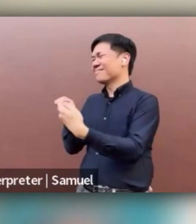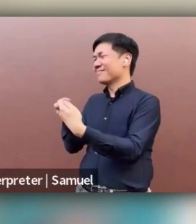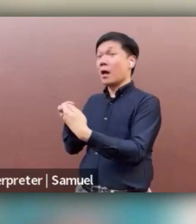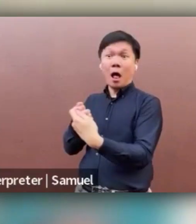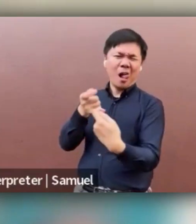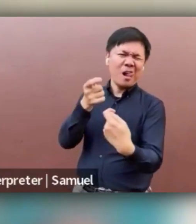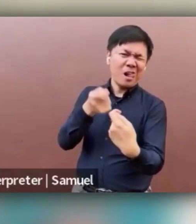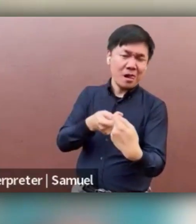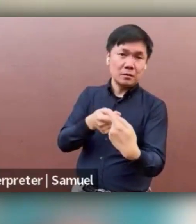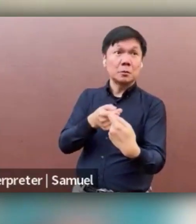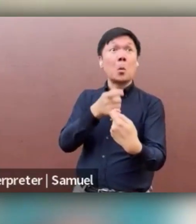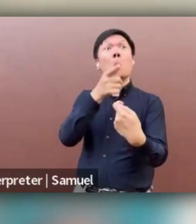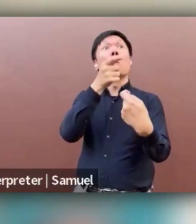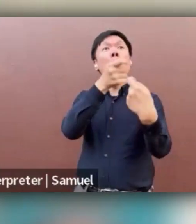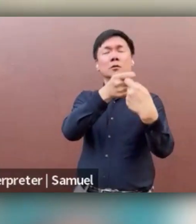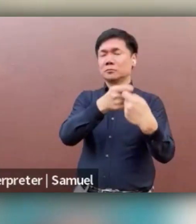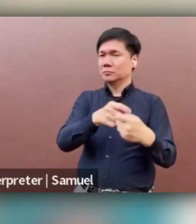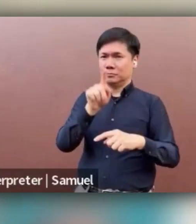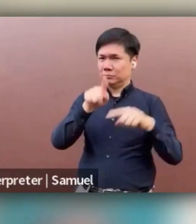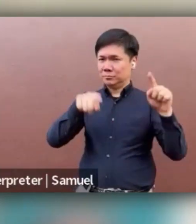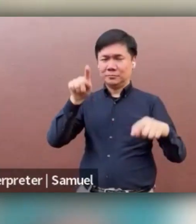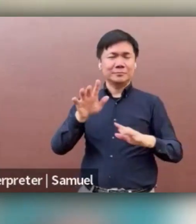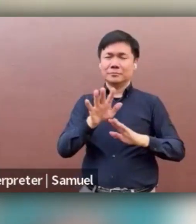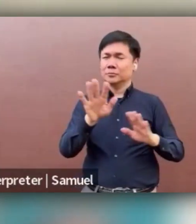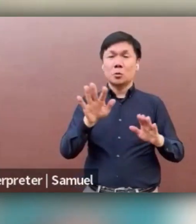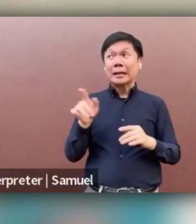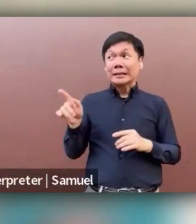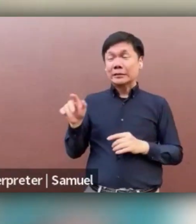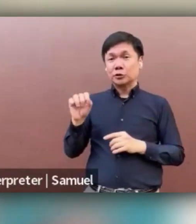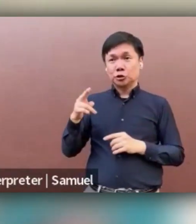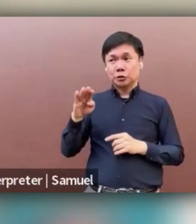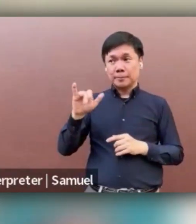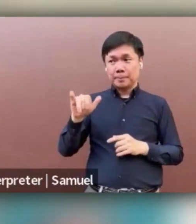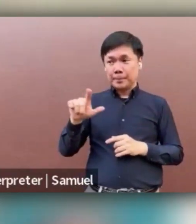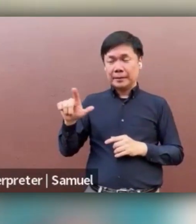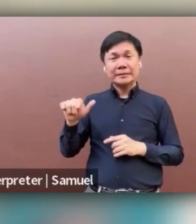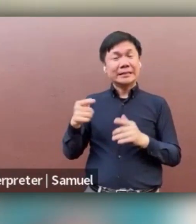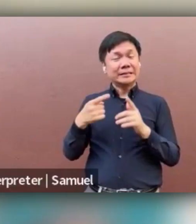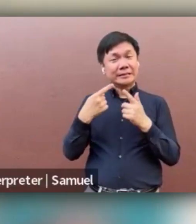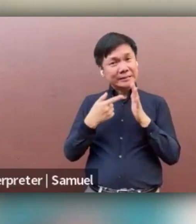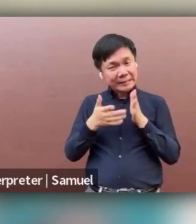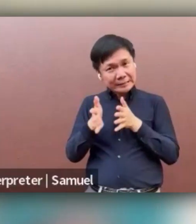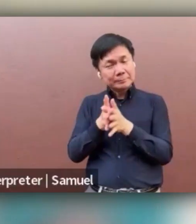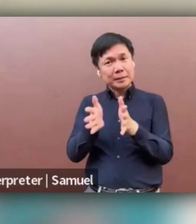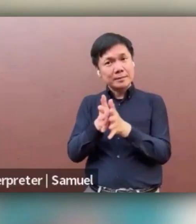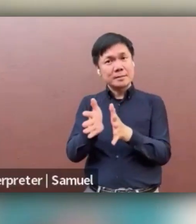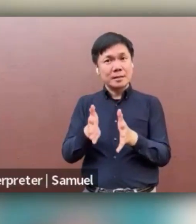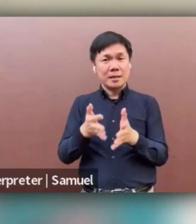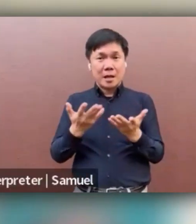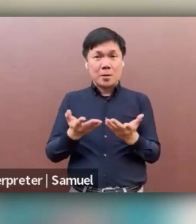So, that's what the idea of the actual... what Dr. Shabbir was talking about the Apple... Apple mechanic.